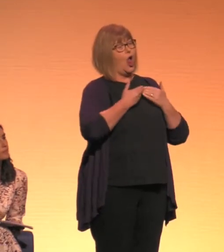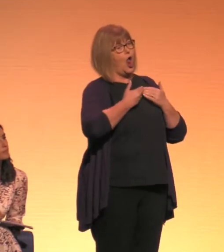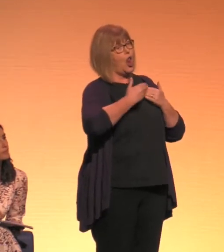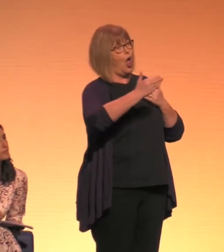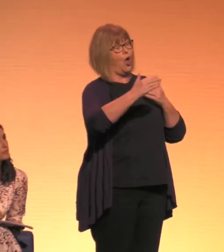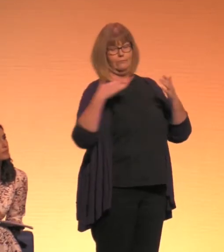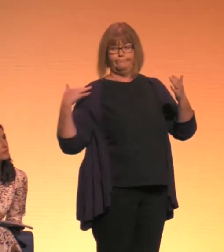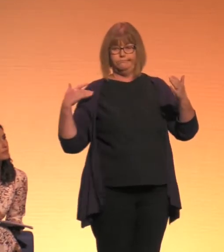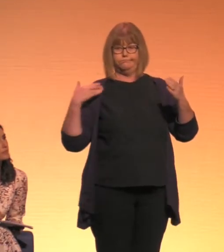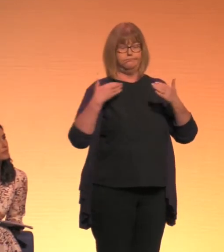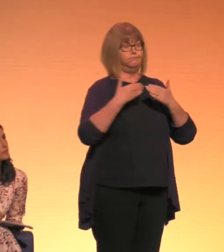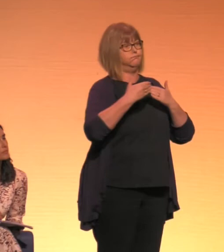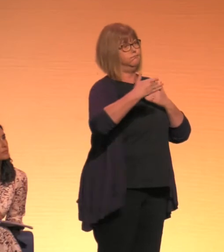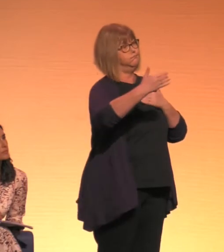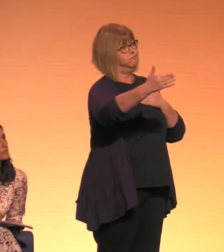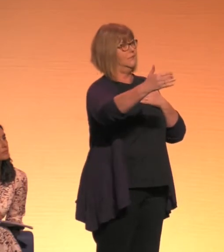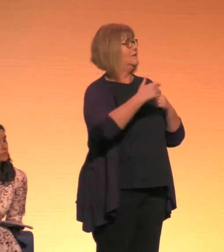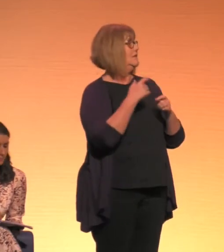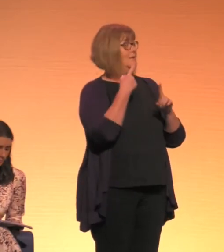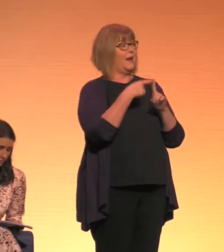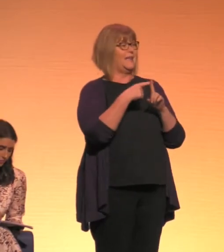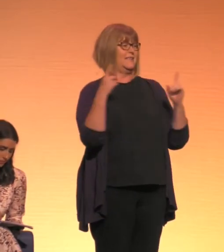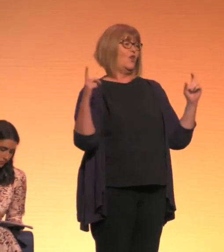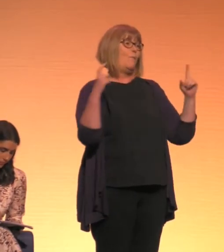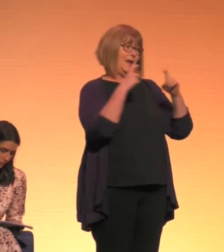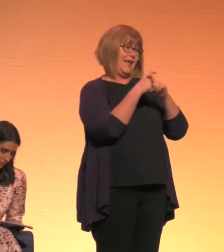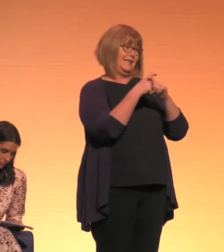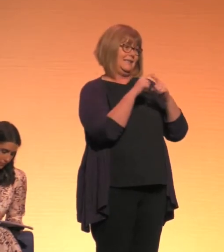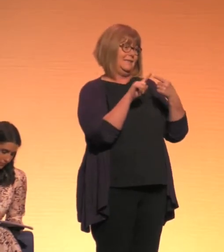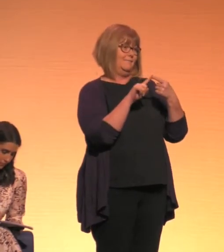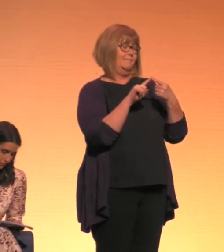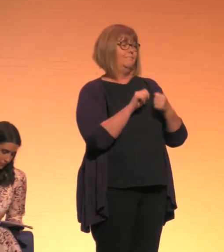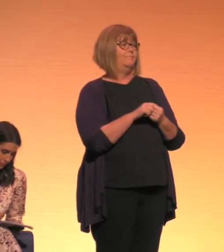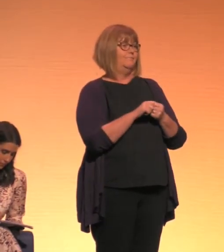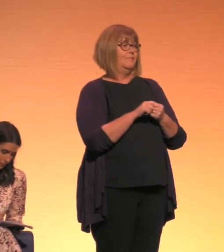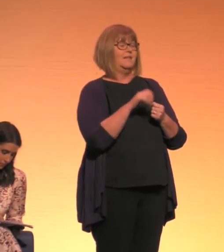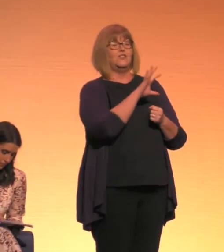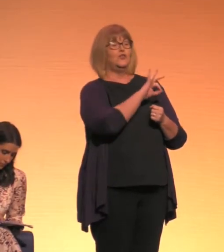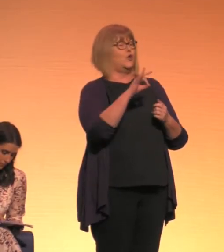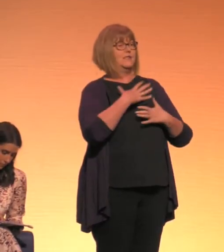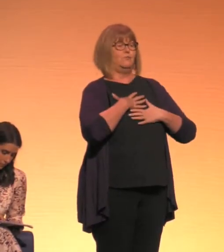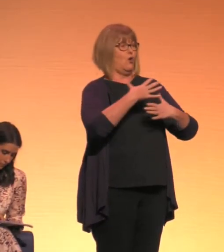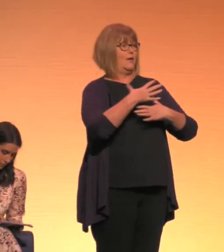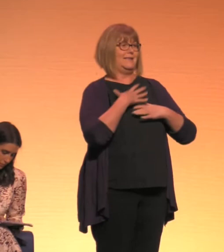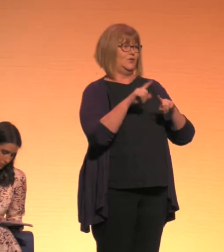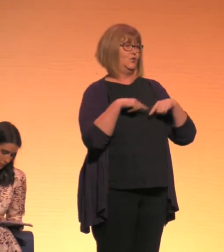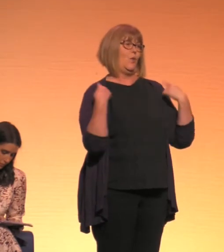and most of all, they are complex. This should come as no surprise to any of us, and I doubt it does.